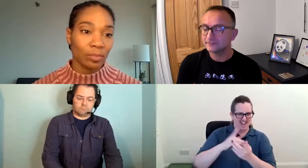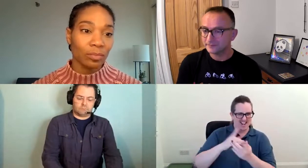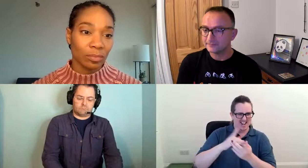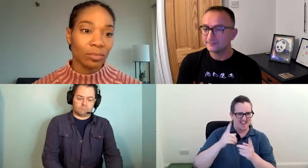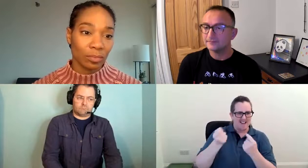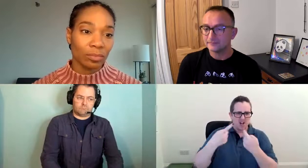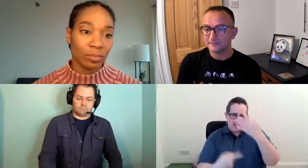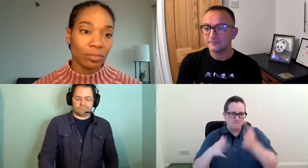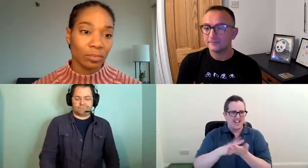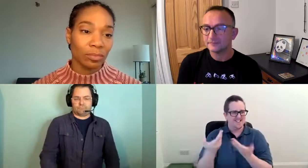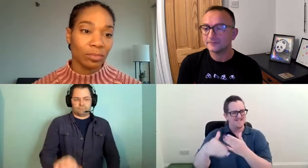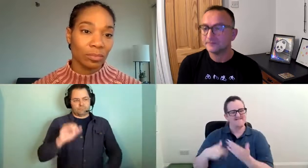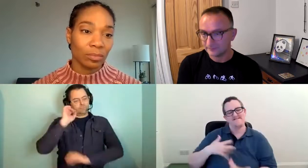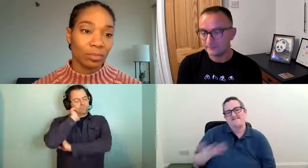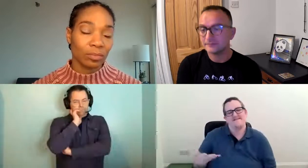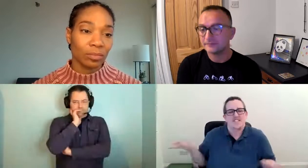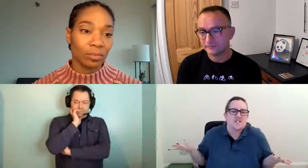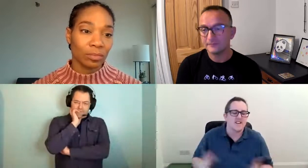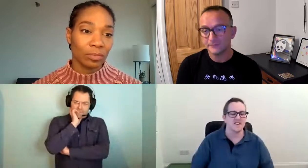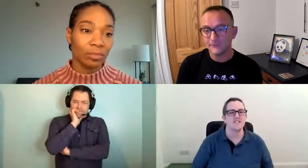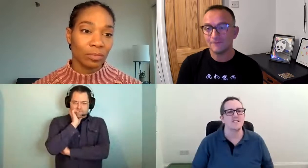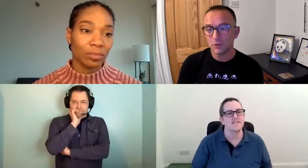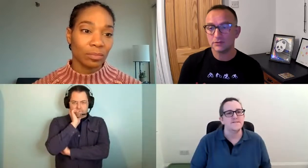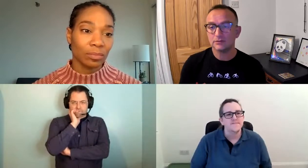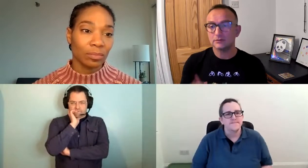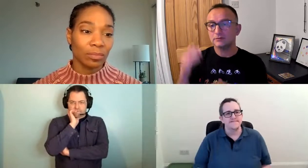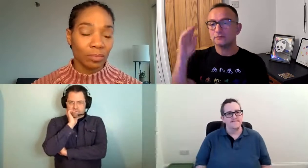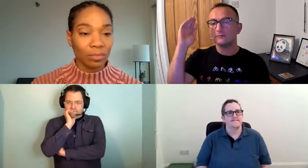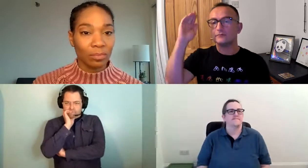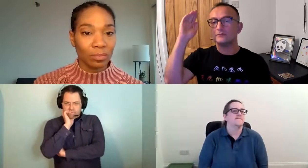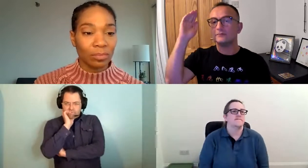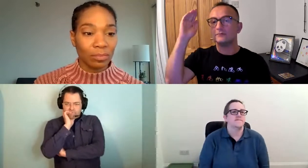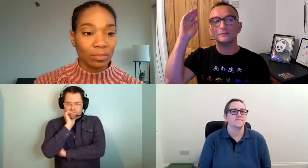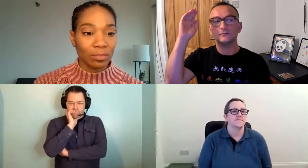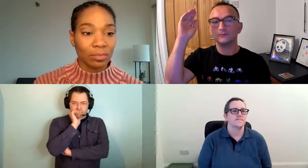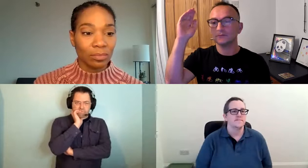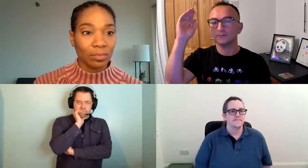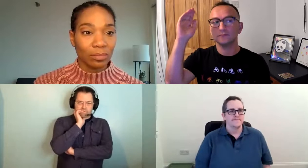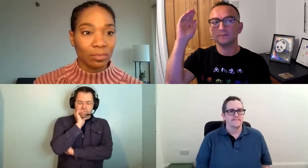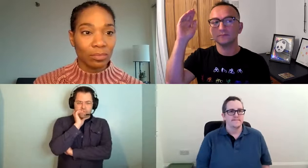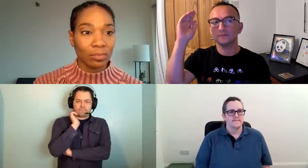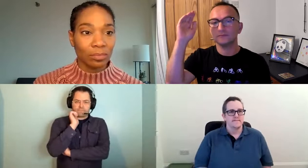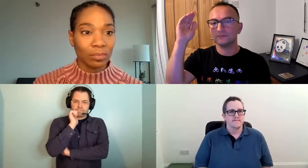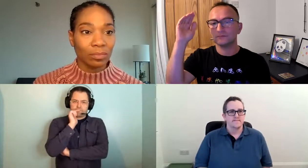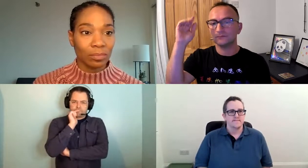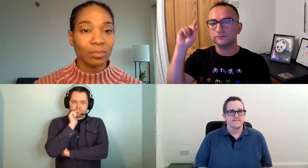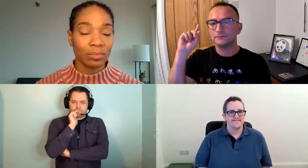want to put that in and also there is the sign NB for non binary.